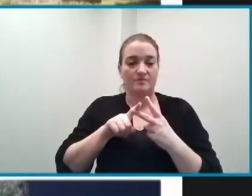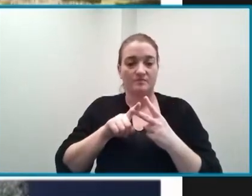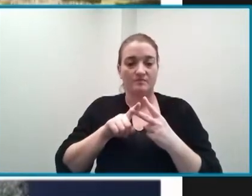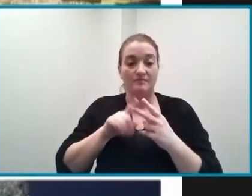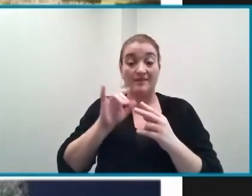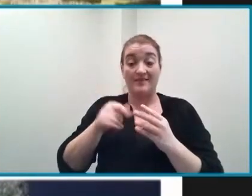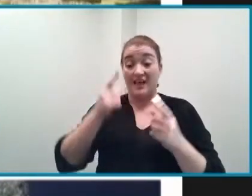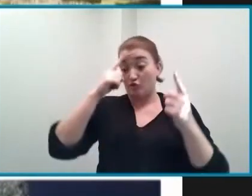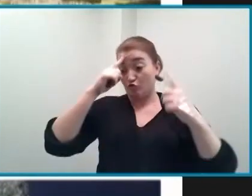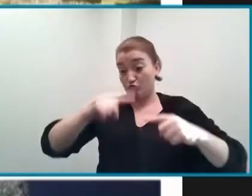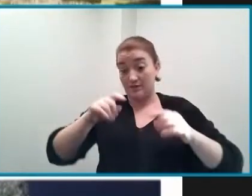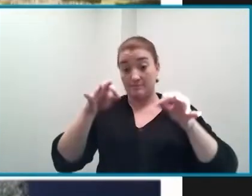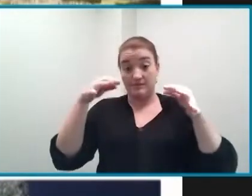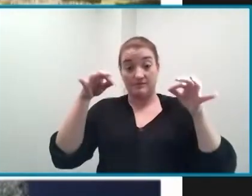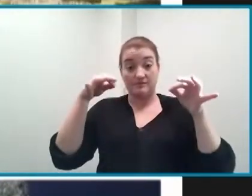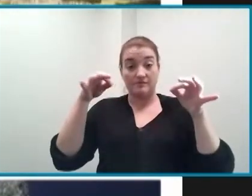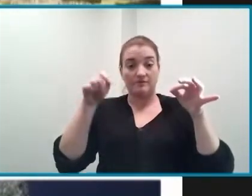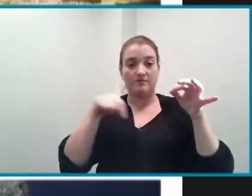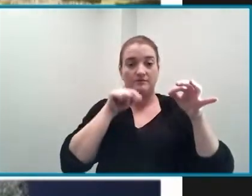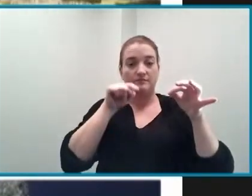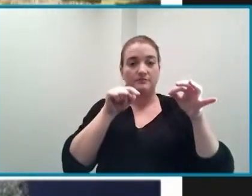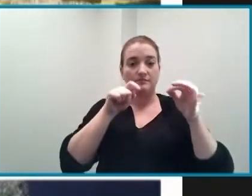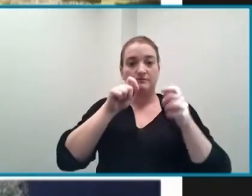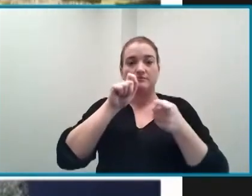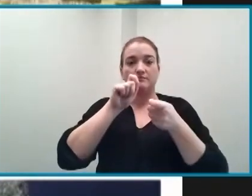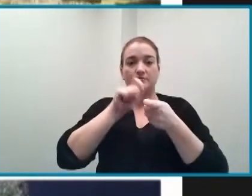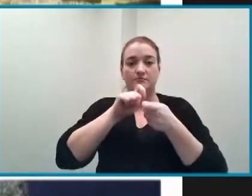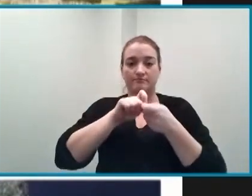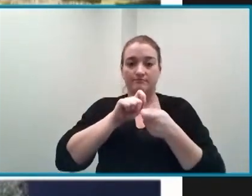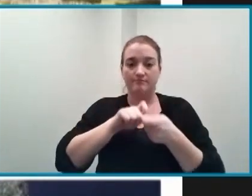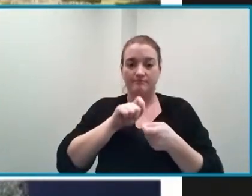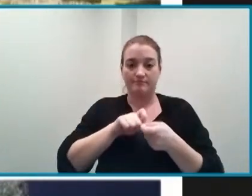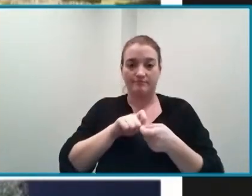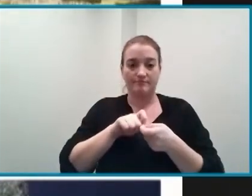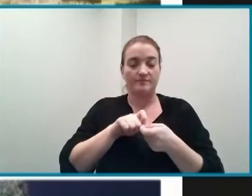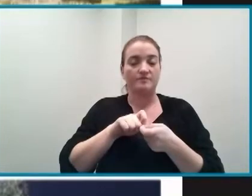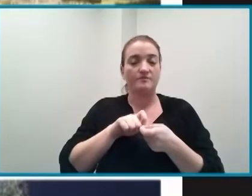it's a defense agreement that has being a strategic, uh,